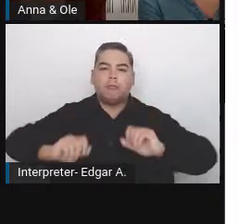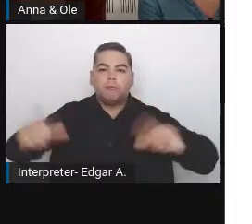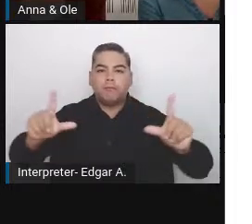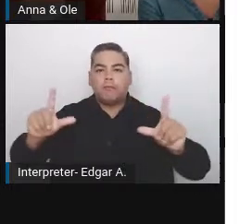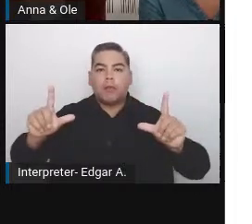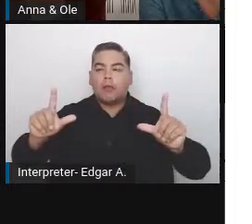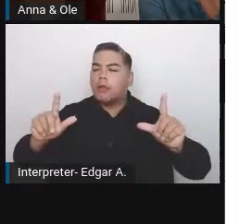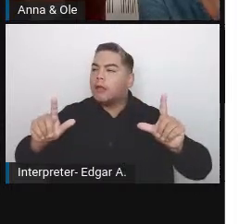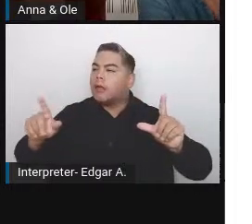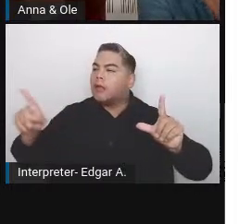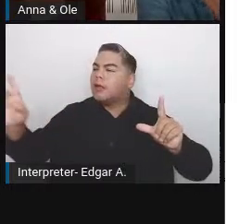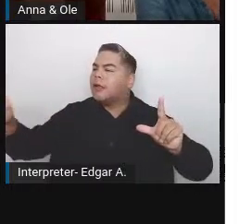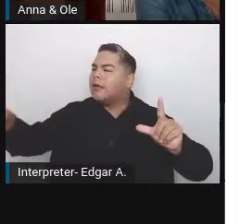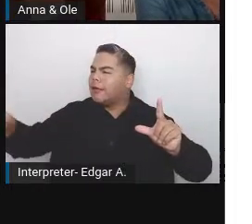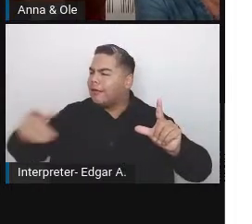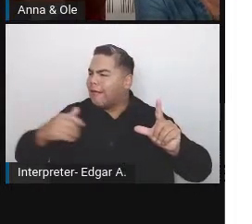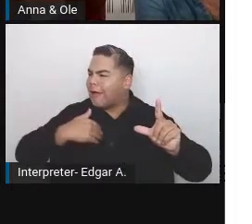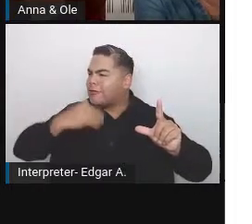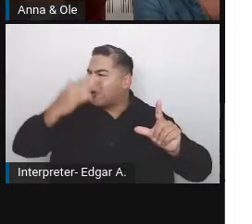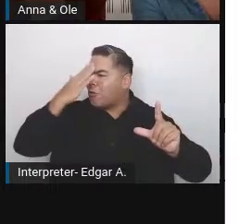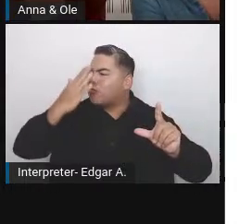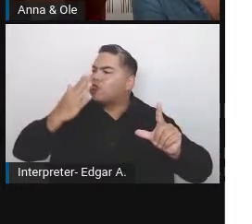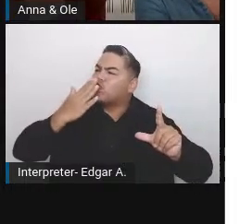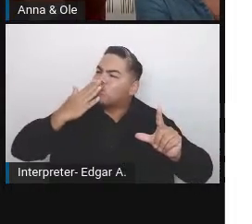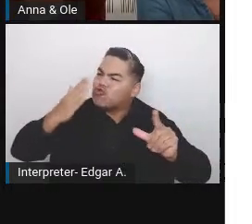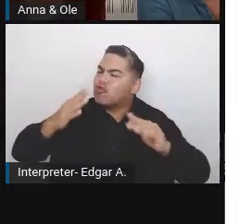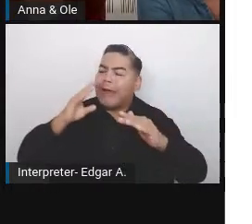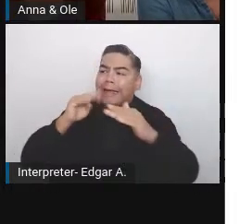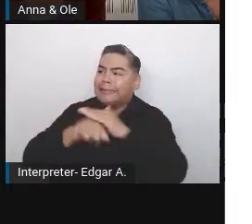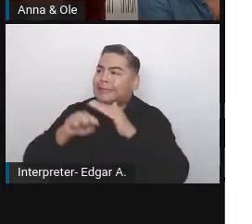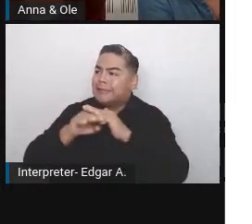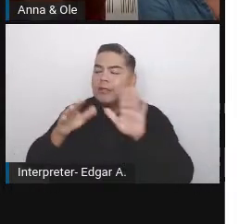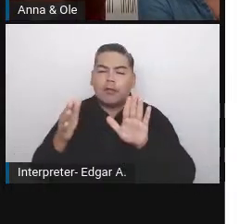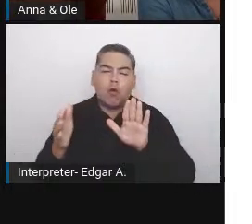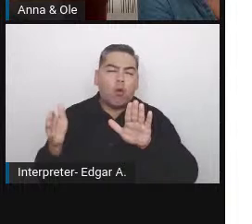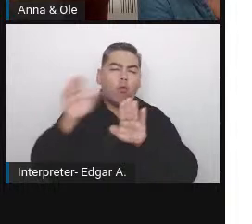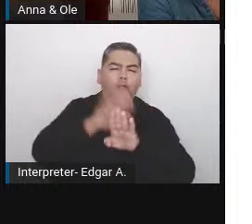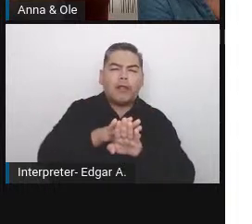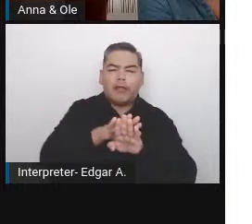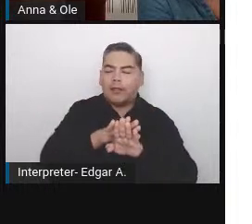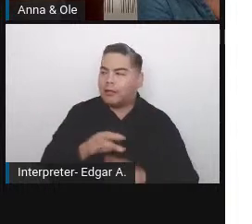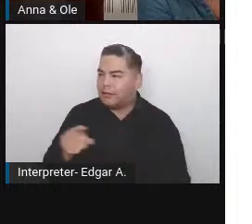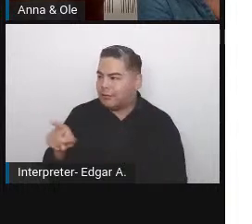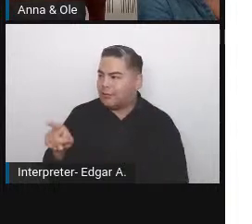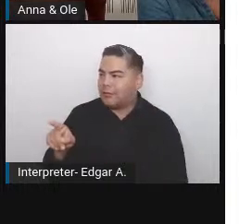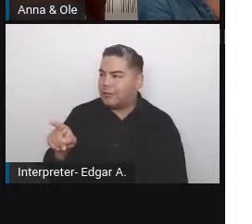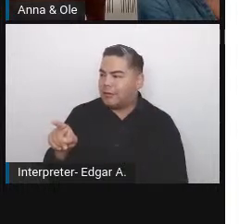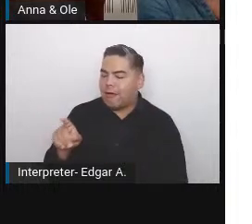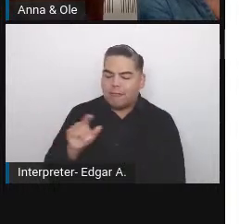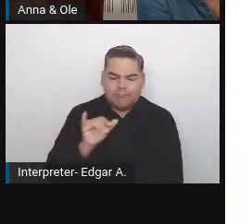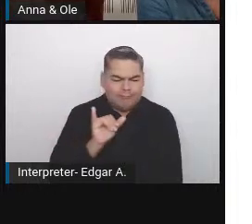much but I remember when we launched the site a colleague of mine asked I know this great accessibility overlay.